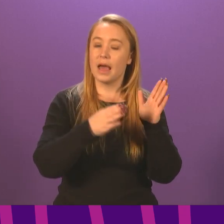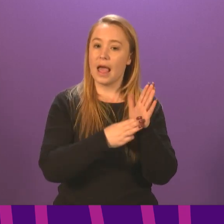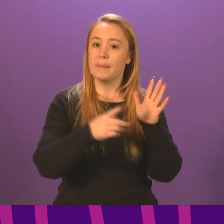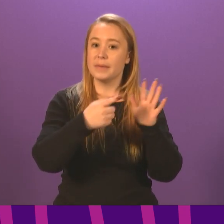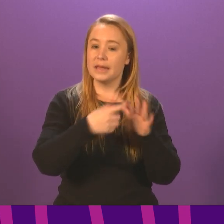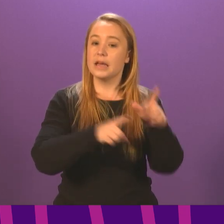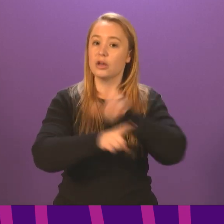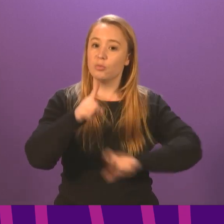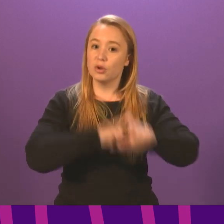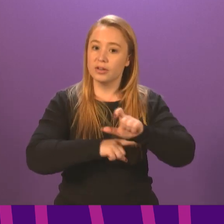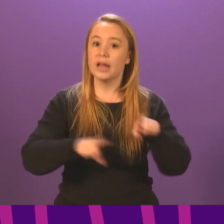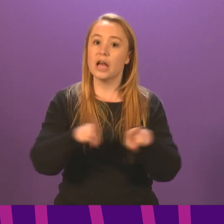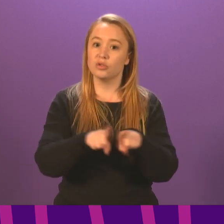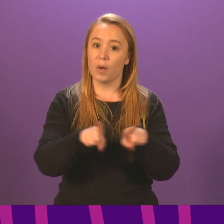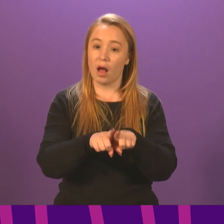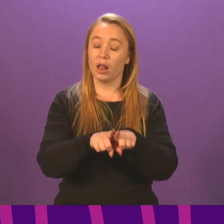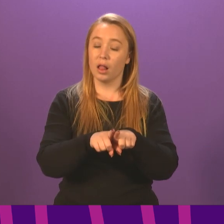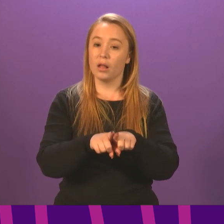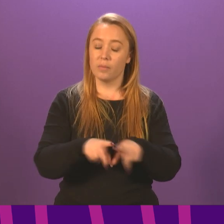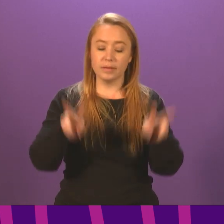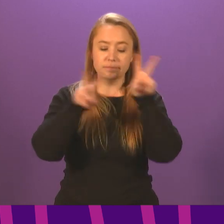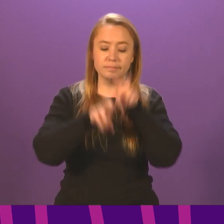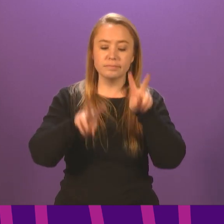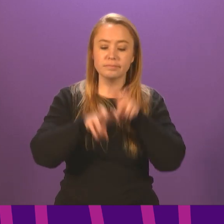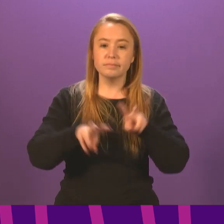and minority ethnic communities. The developing understanding suggests that it is less to